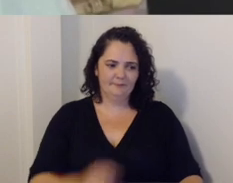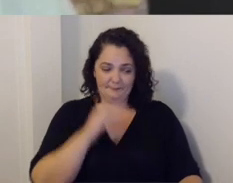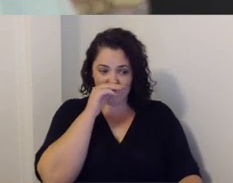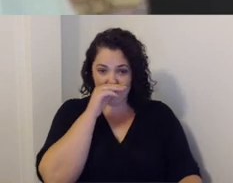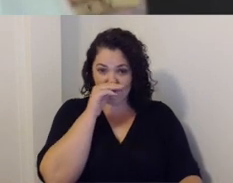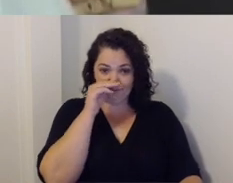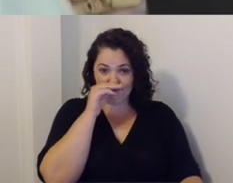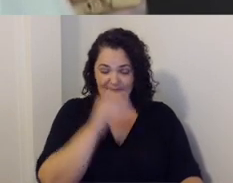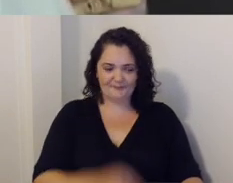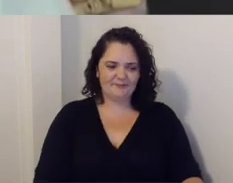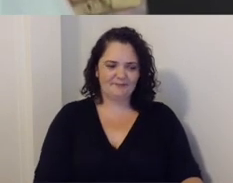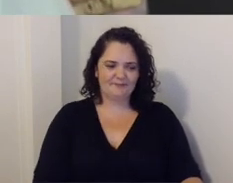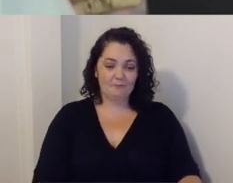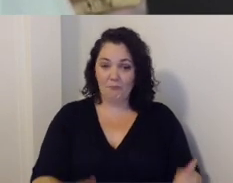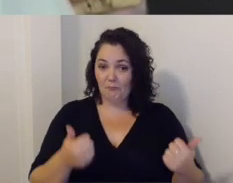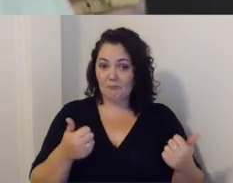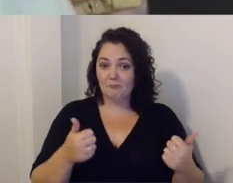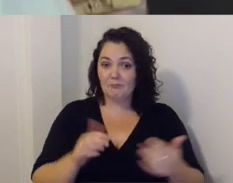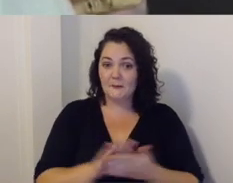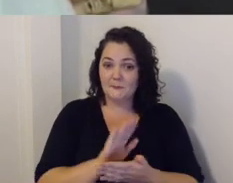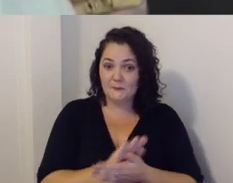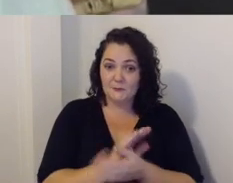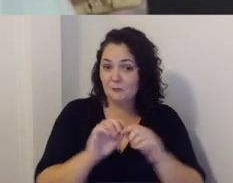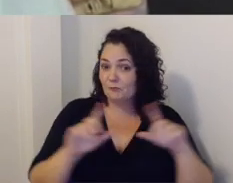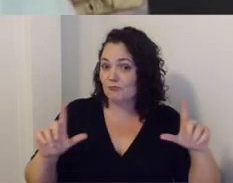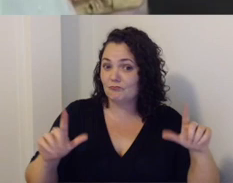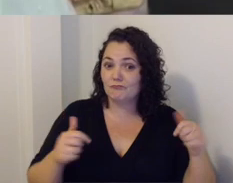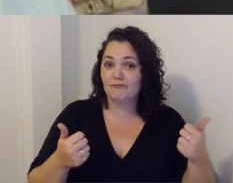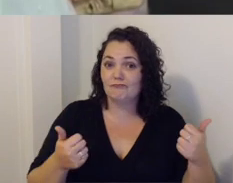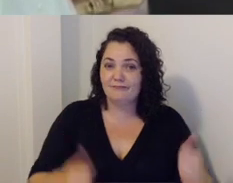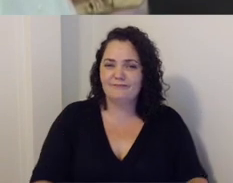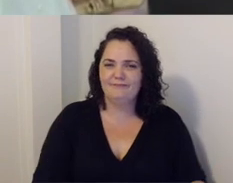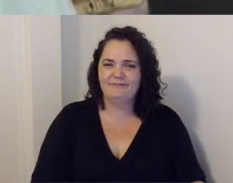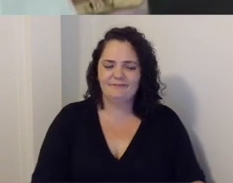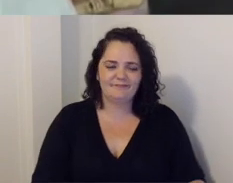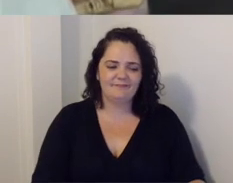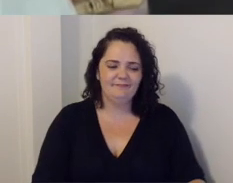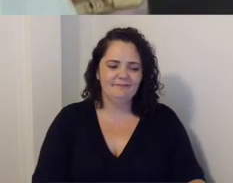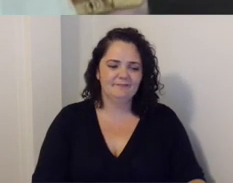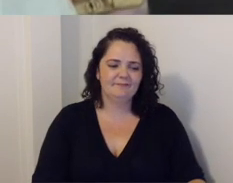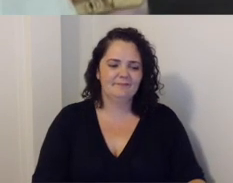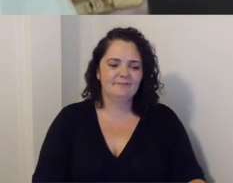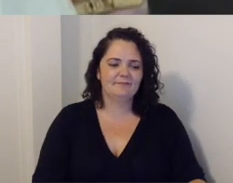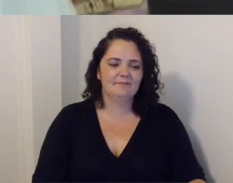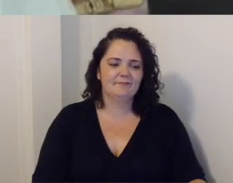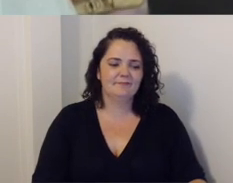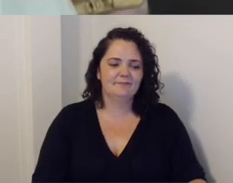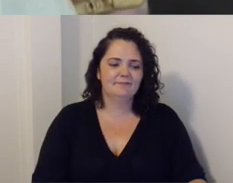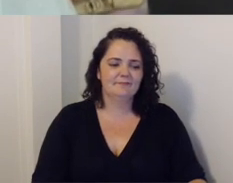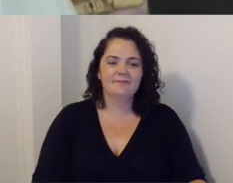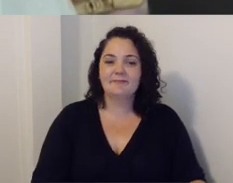and let's focus. How's that focus look on screen? That looks good, alright excellent, okay